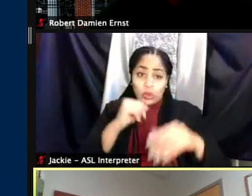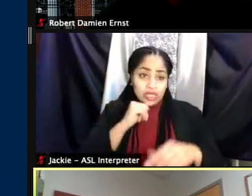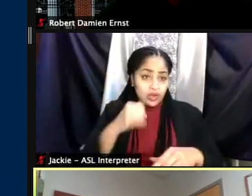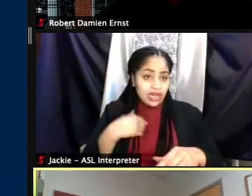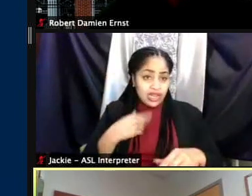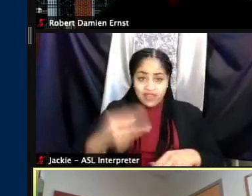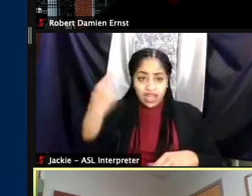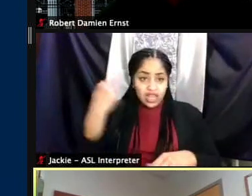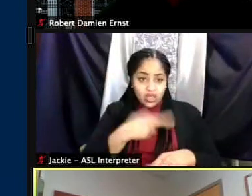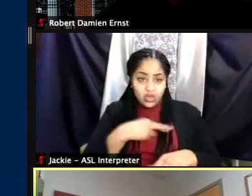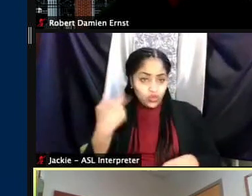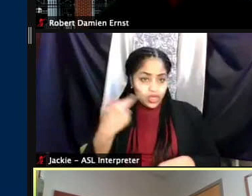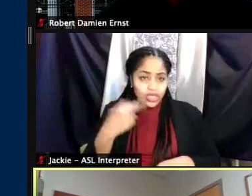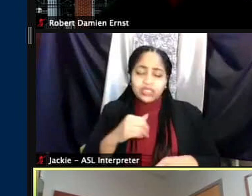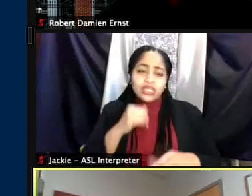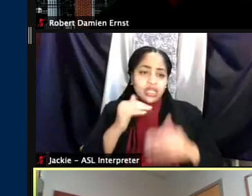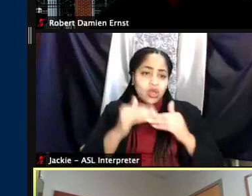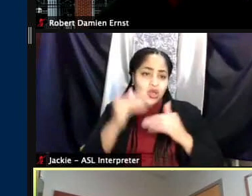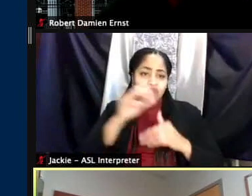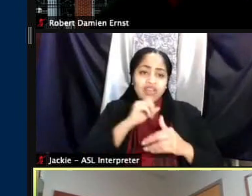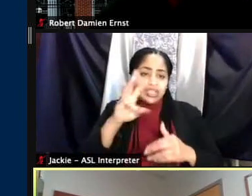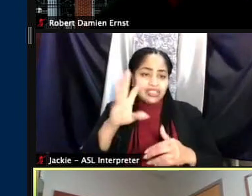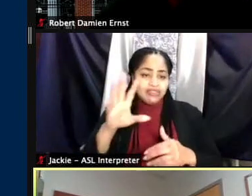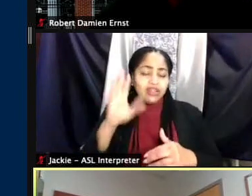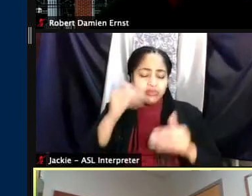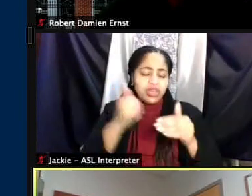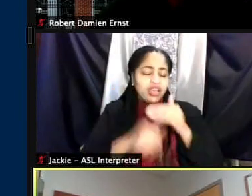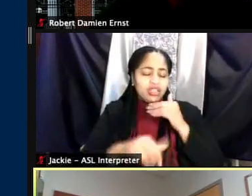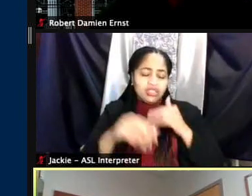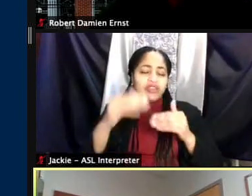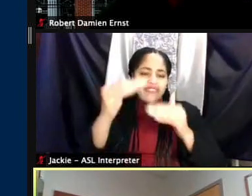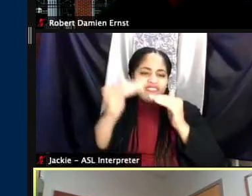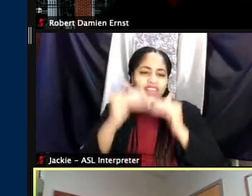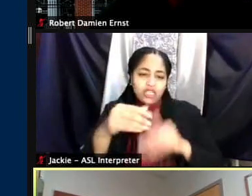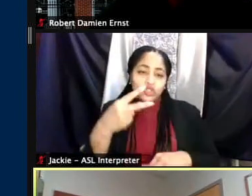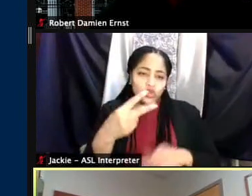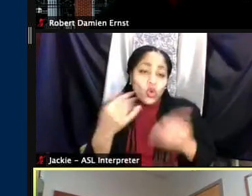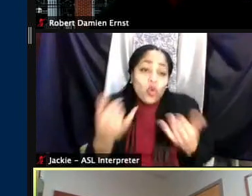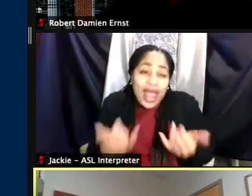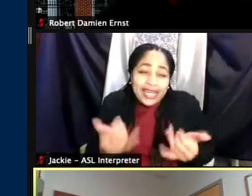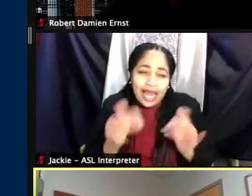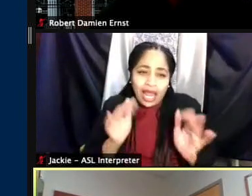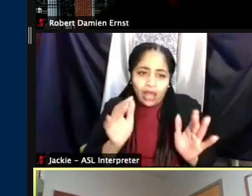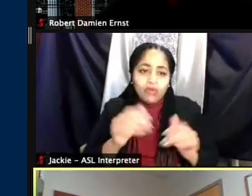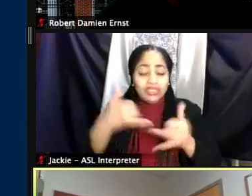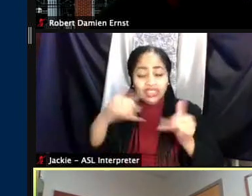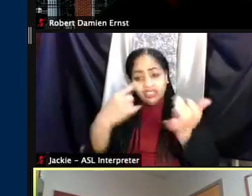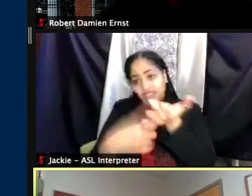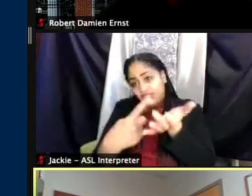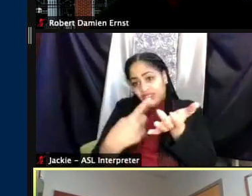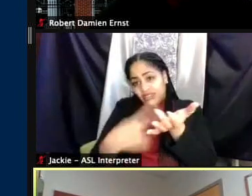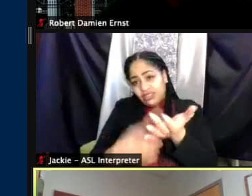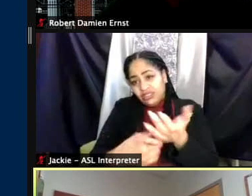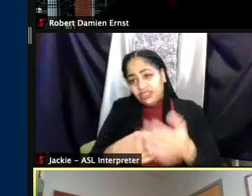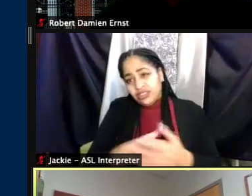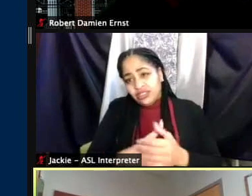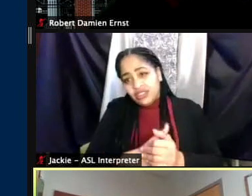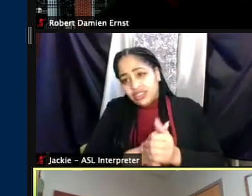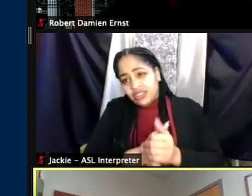or aren't over the age of 65 would be under Phase 2 at the moment. There are discussions going on about maybe Phase 1C